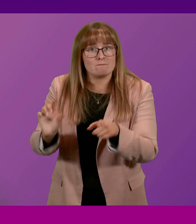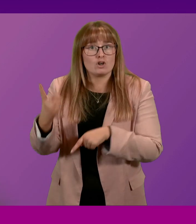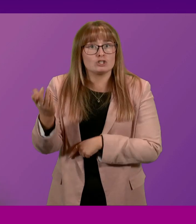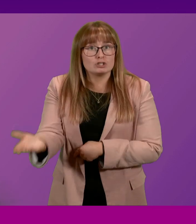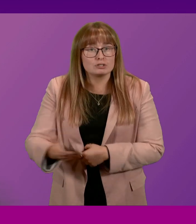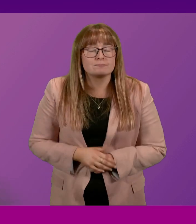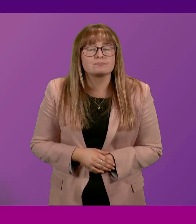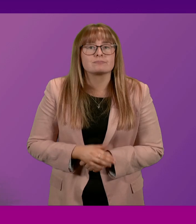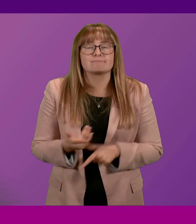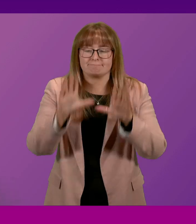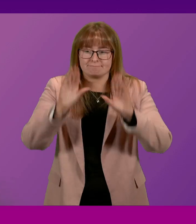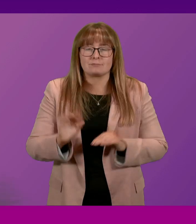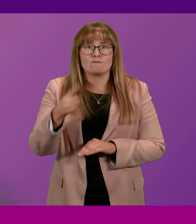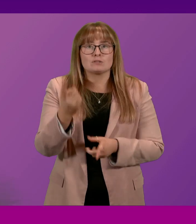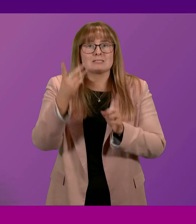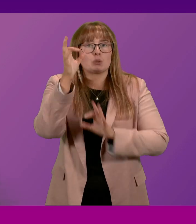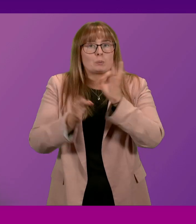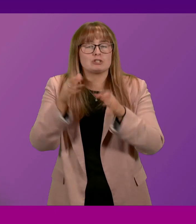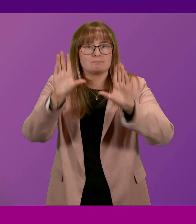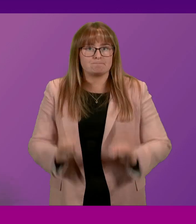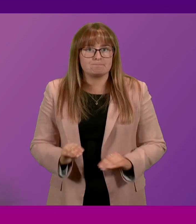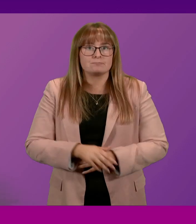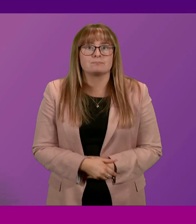That concludes First Minister’s question time.